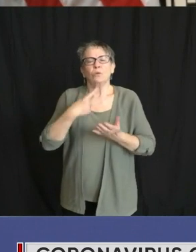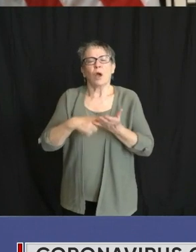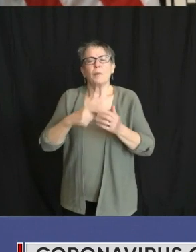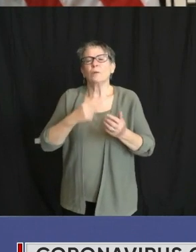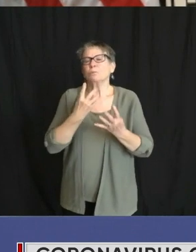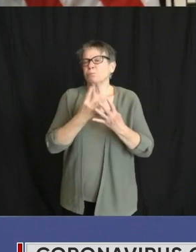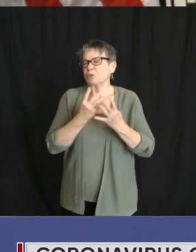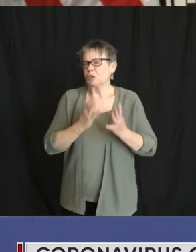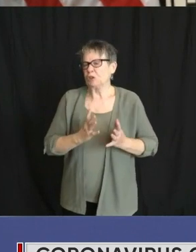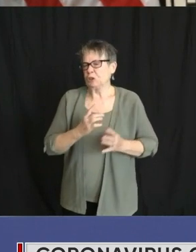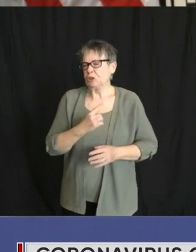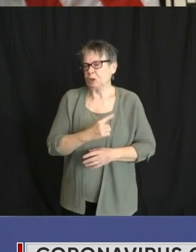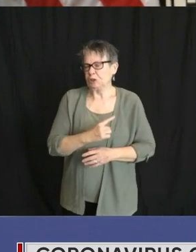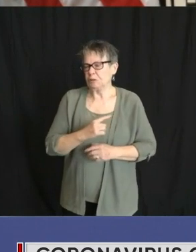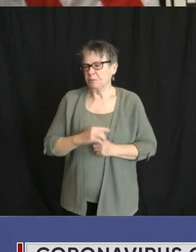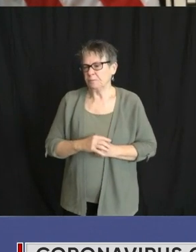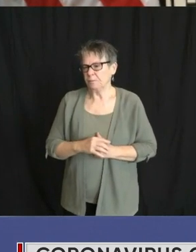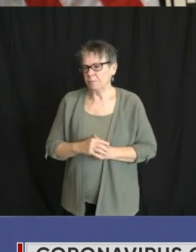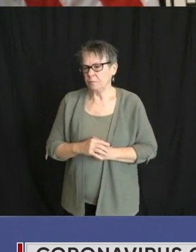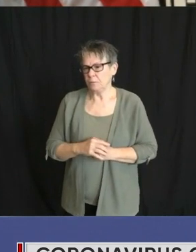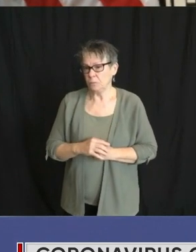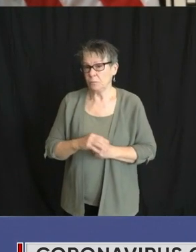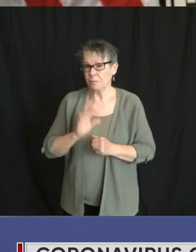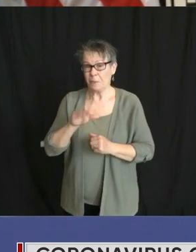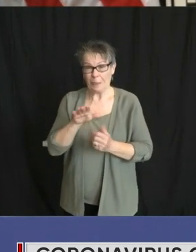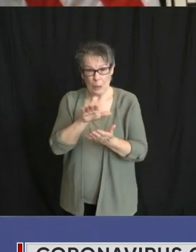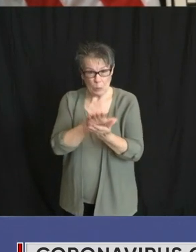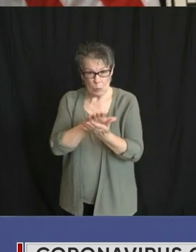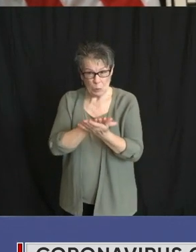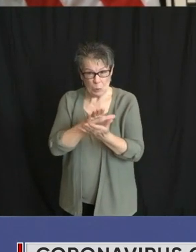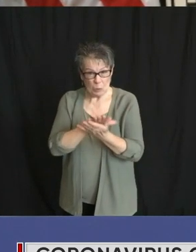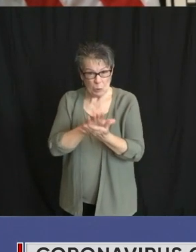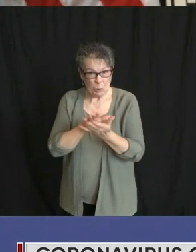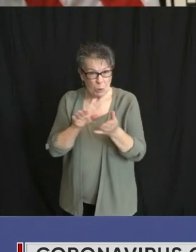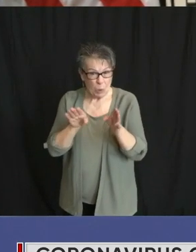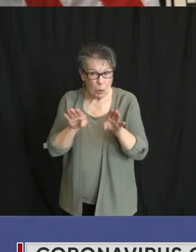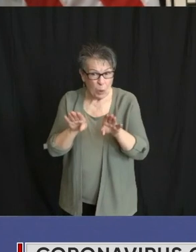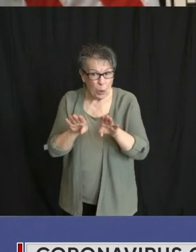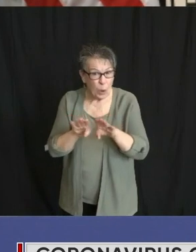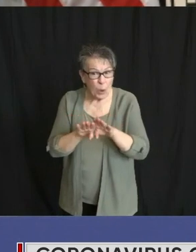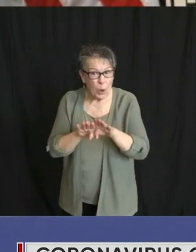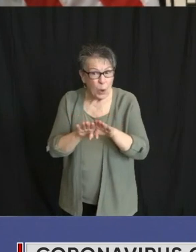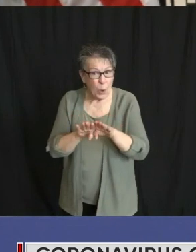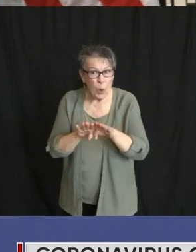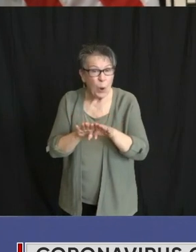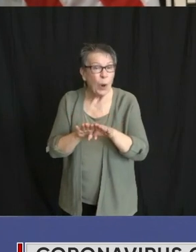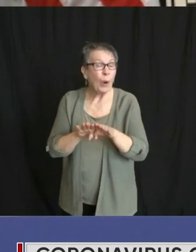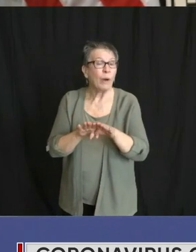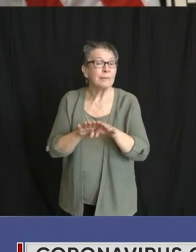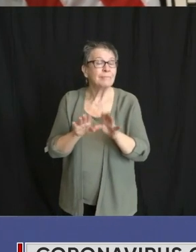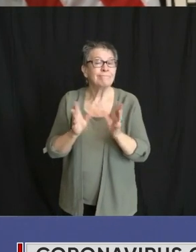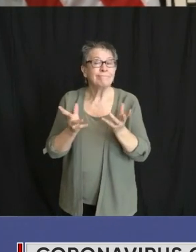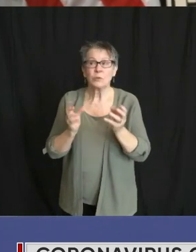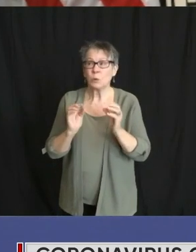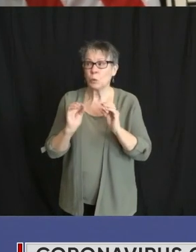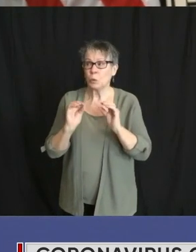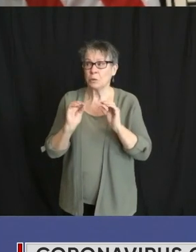IN PRISONS AS WELL AS DATA IN NURSING HOMES. NOTHING NEW ON THE SCHOOL CLOSINGS. LITERALLY NOTHING TO REPORT ON